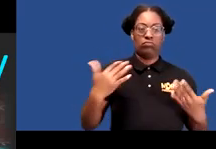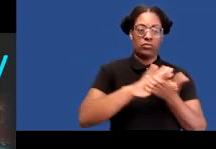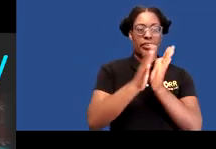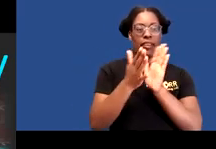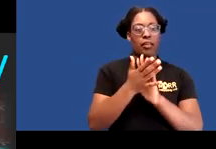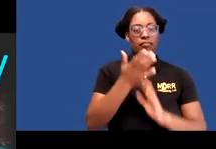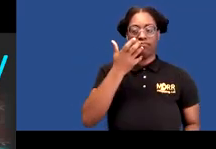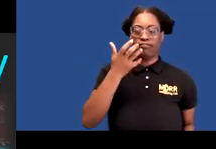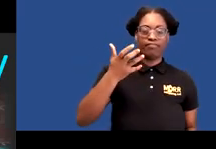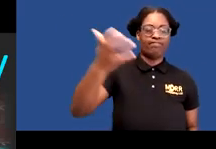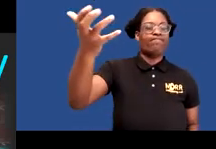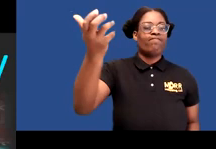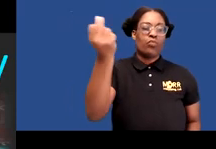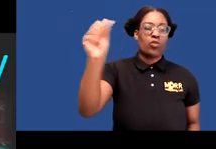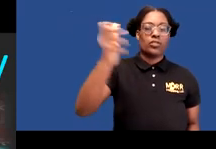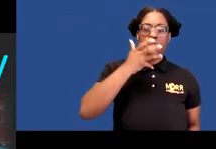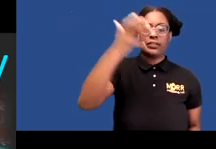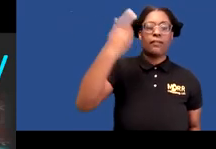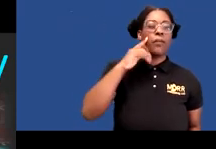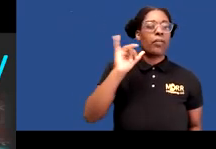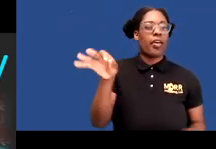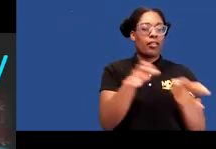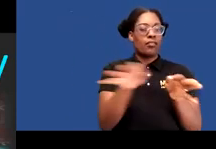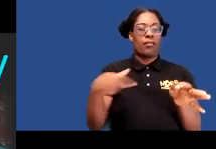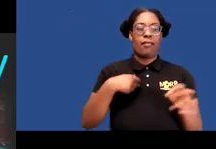you know, "I can't breathe." And he was choked to death